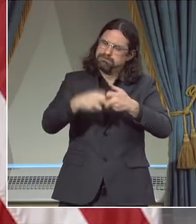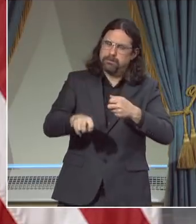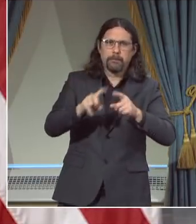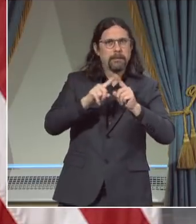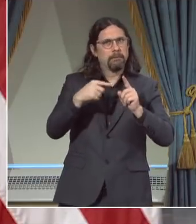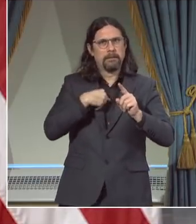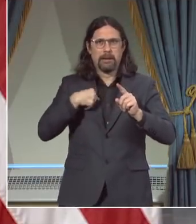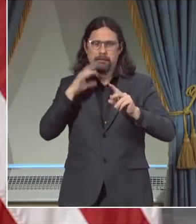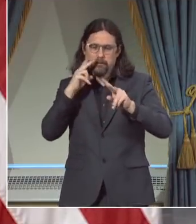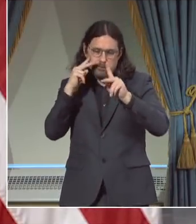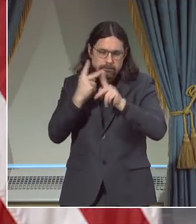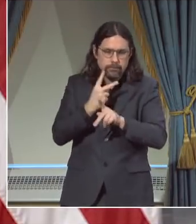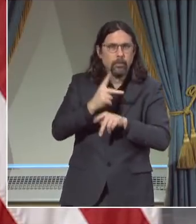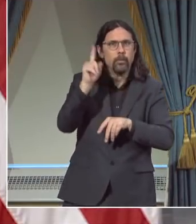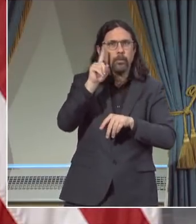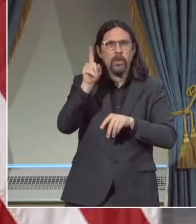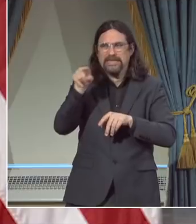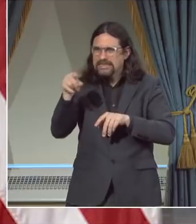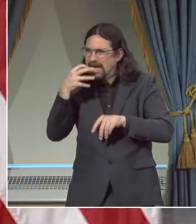REINFORCEMENTS. WE HAVE TO GET